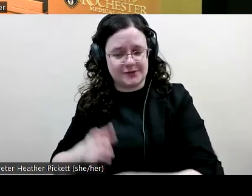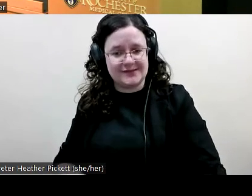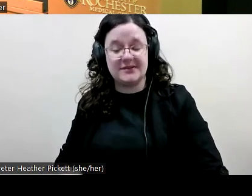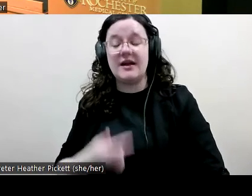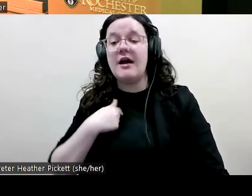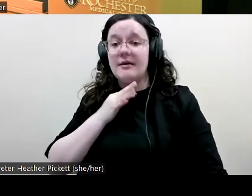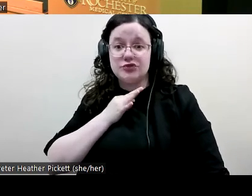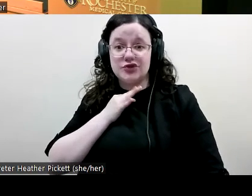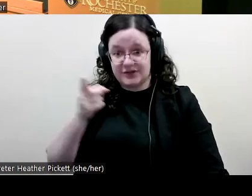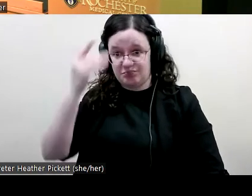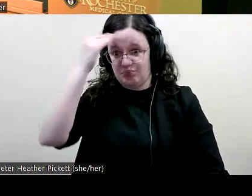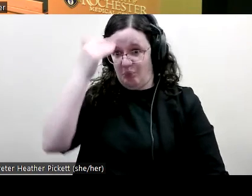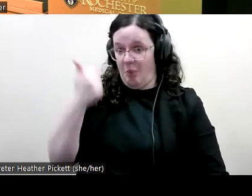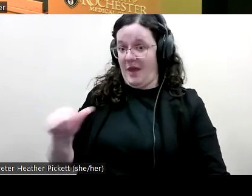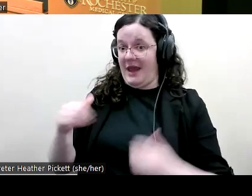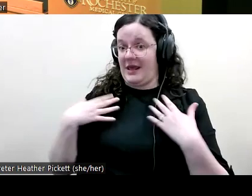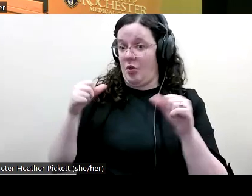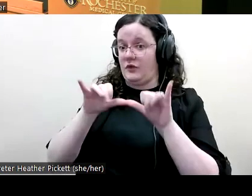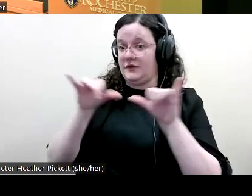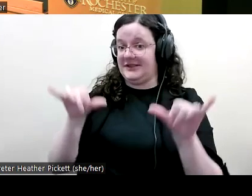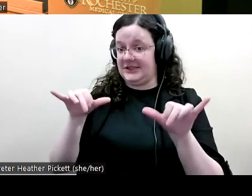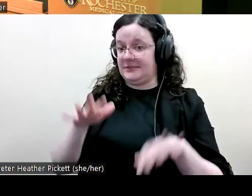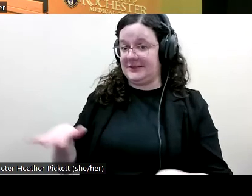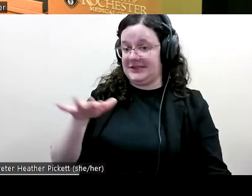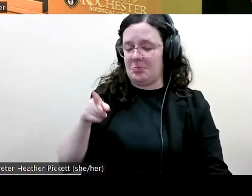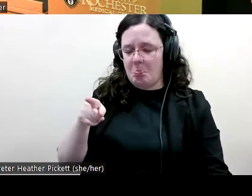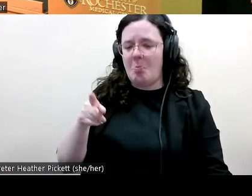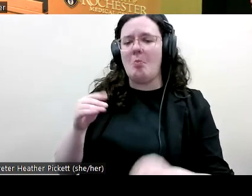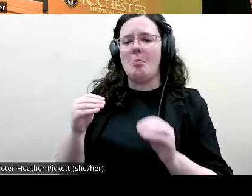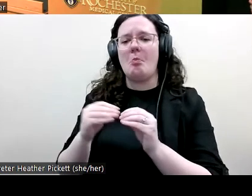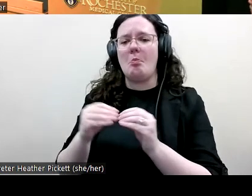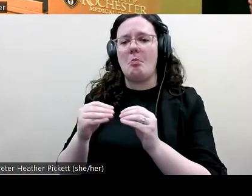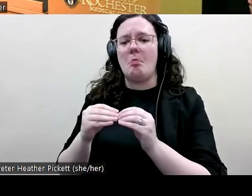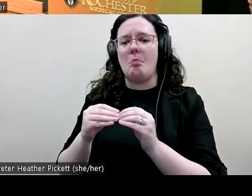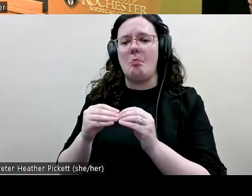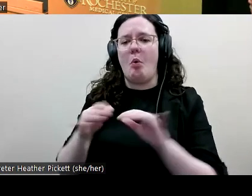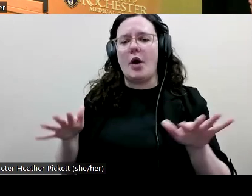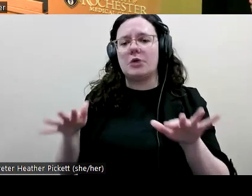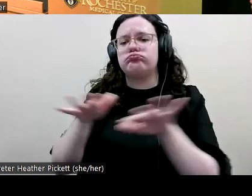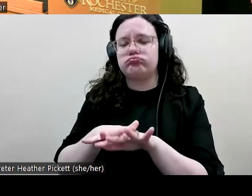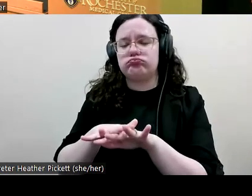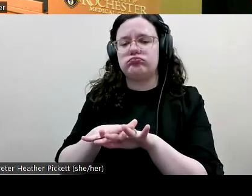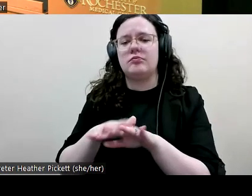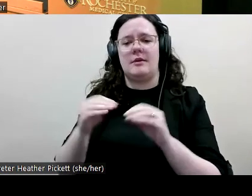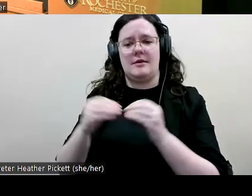systems that do align more with the goals that you've set for enlisting family support